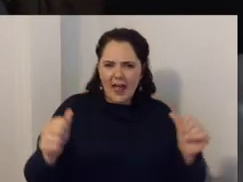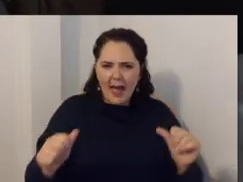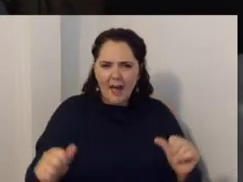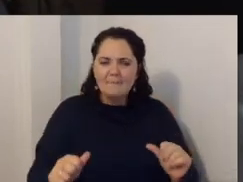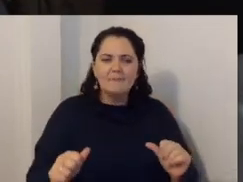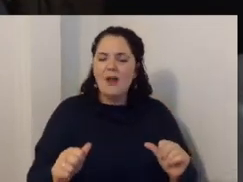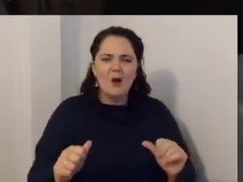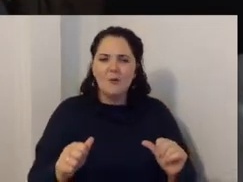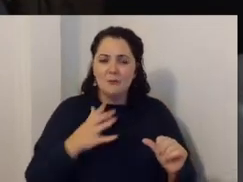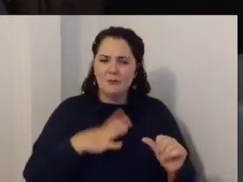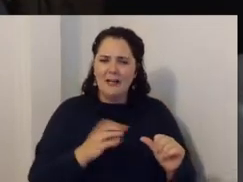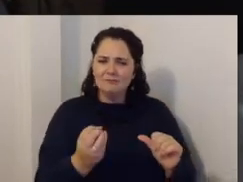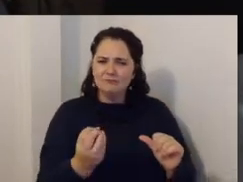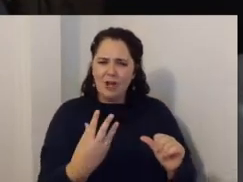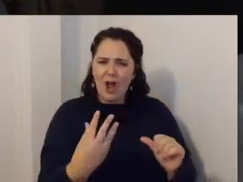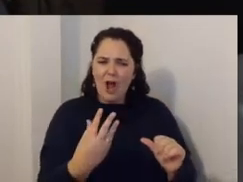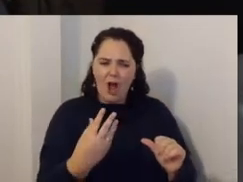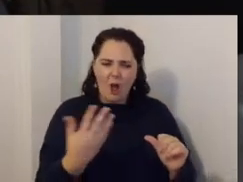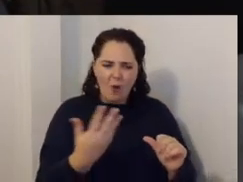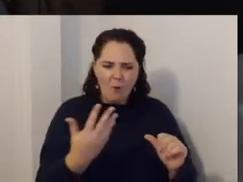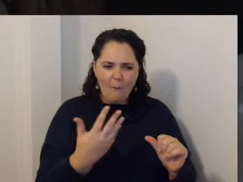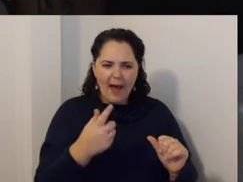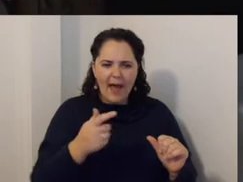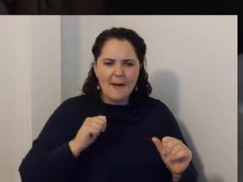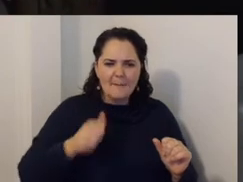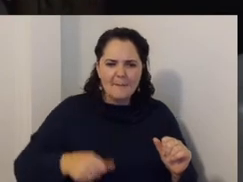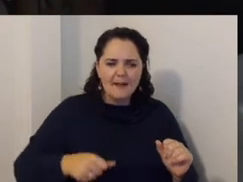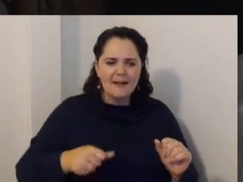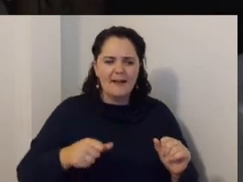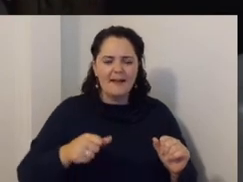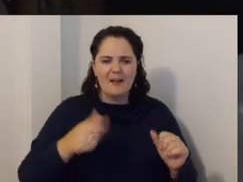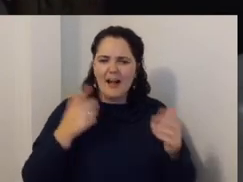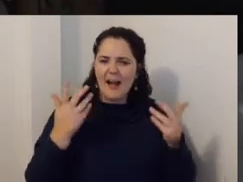sinking into the darkness so you want to get that darkness around the body and behind the